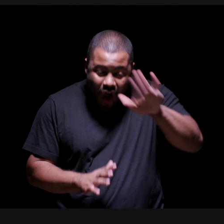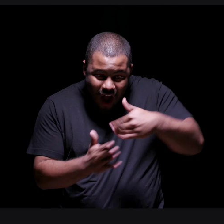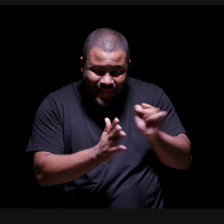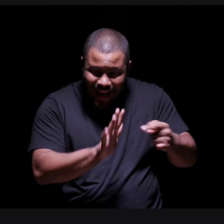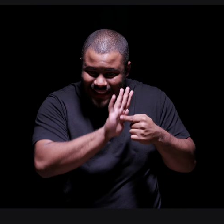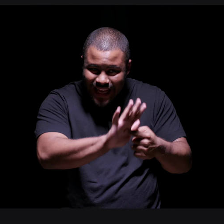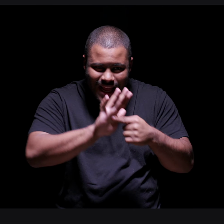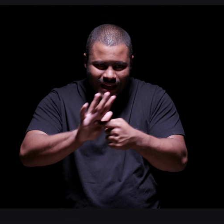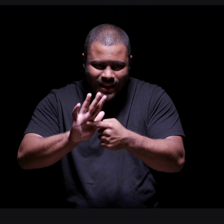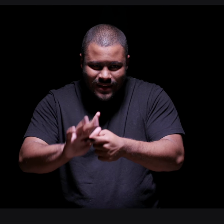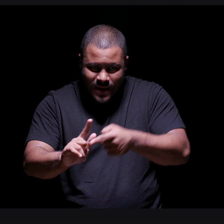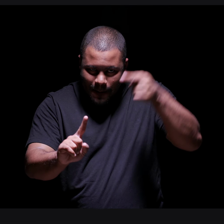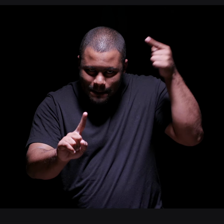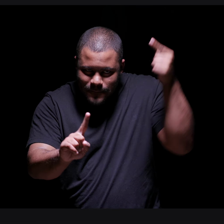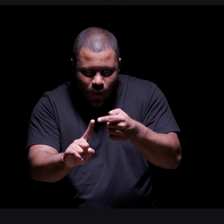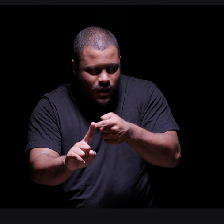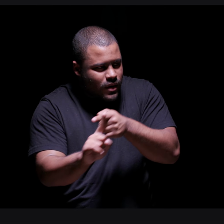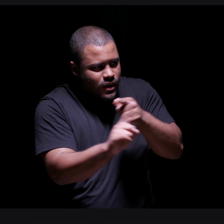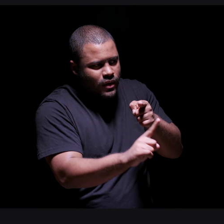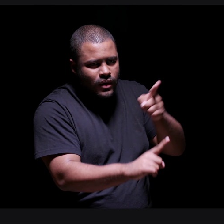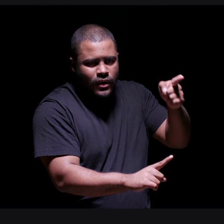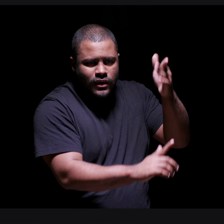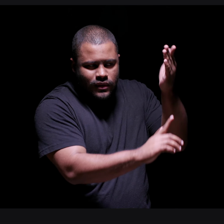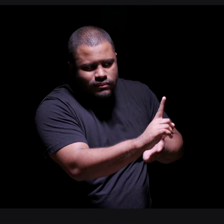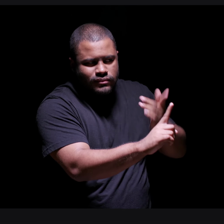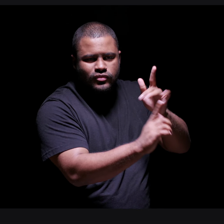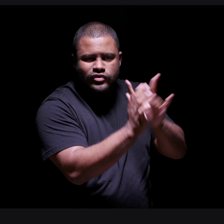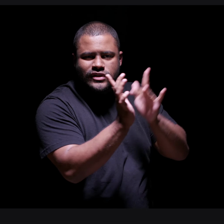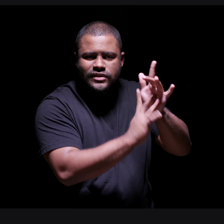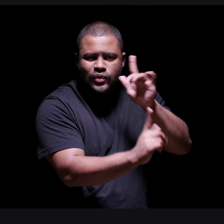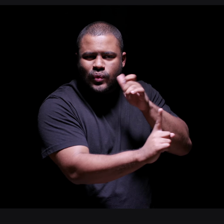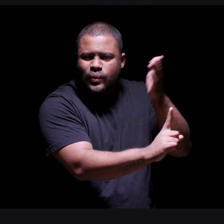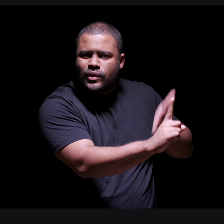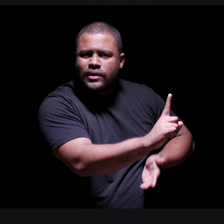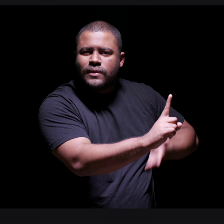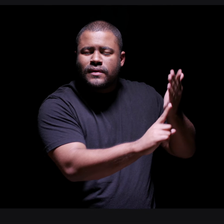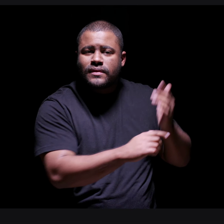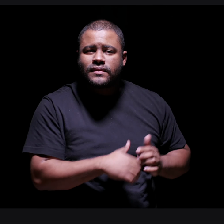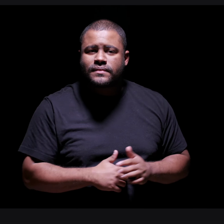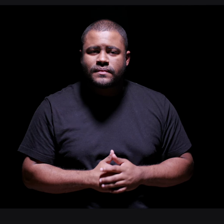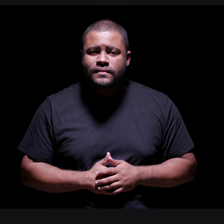For these signs not only pointed back to prove who Jesus is,